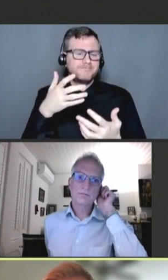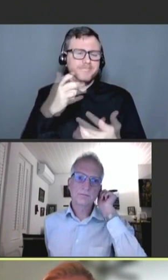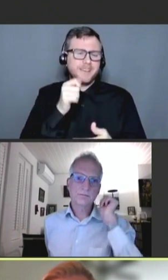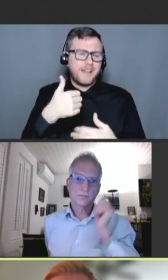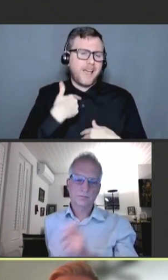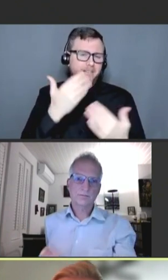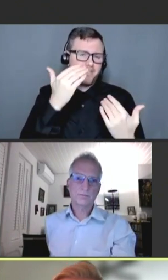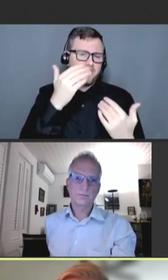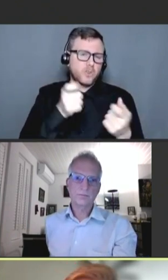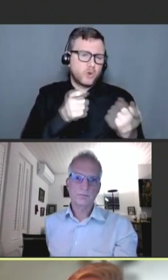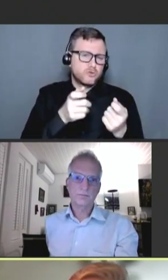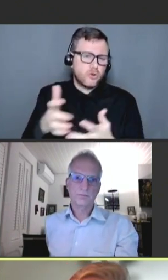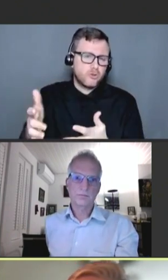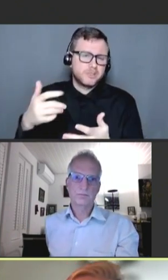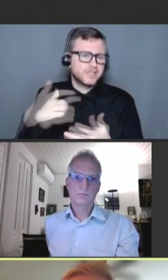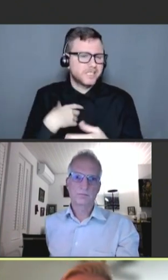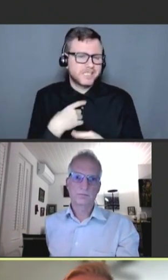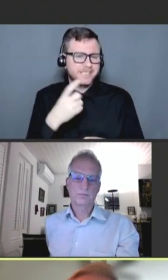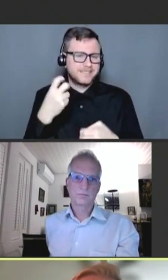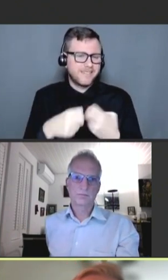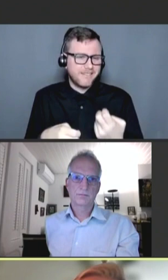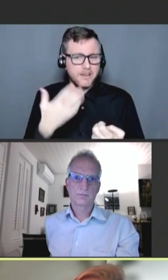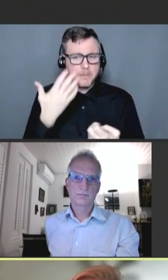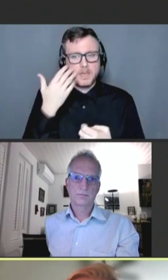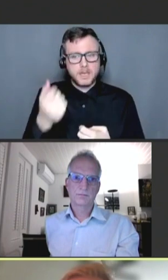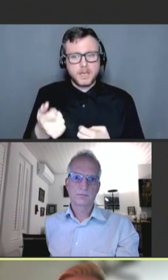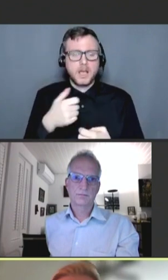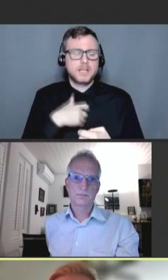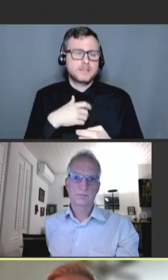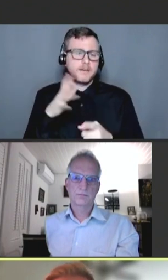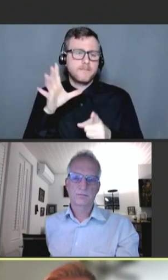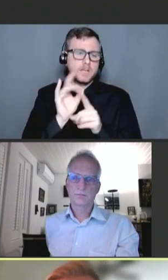you tried to control them, it's very difficult to do so, including reinfections or vaccination